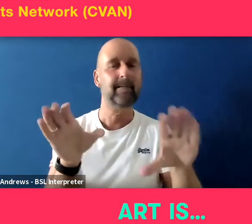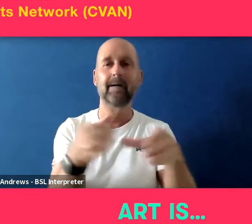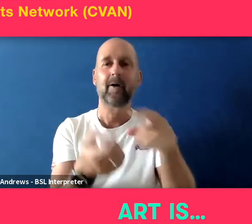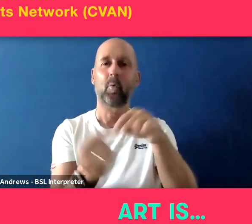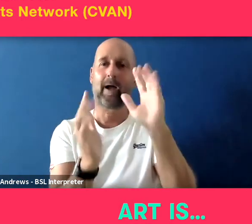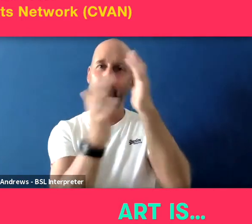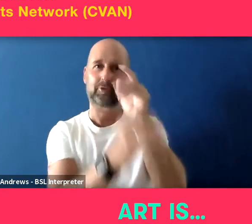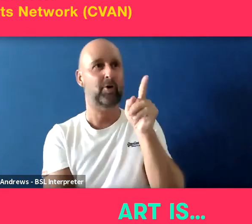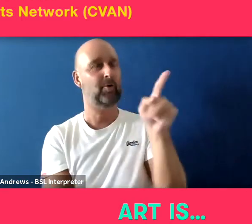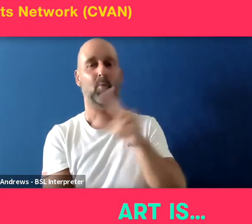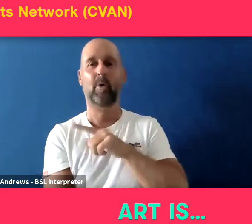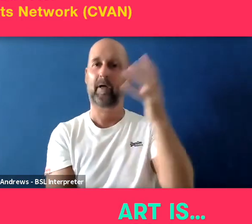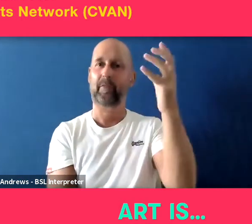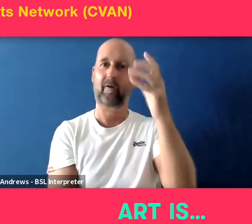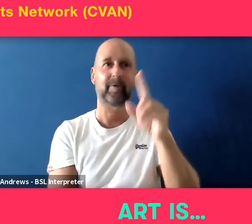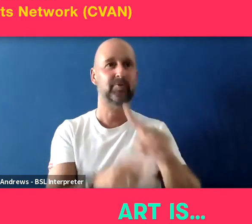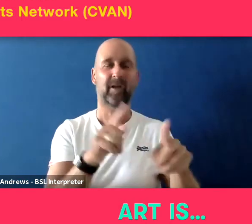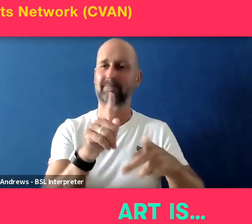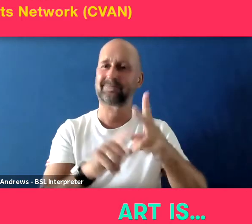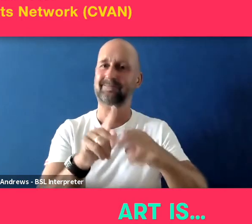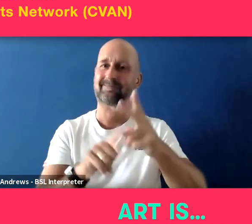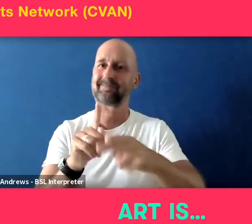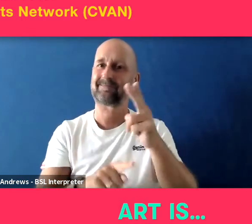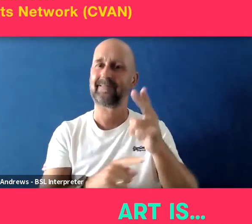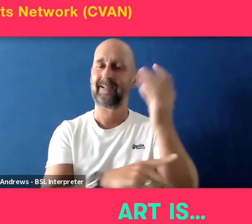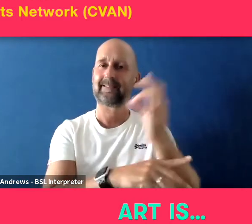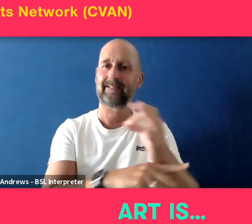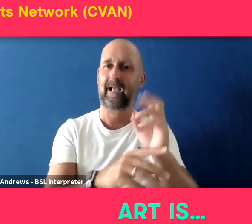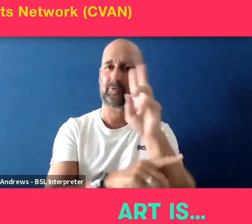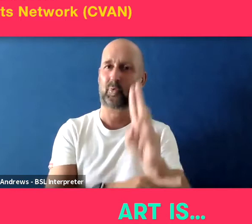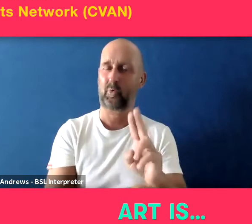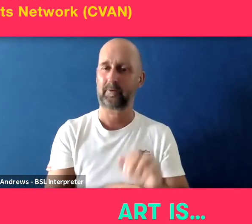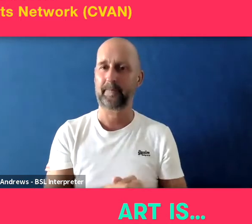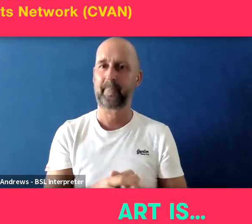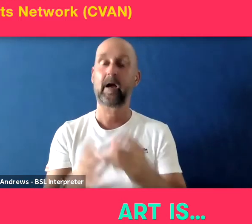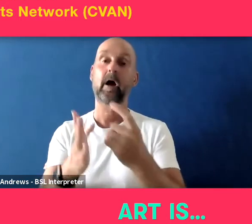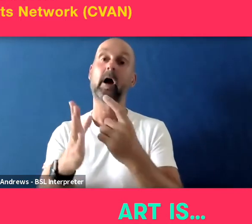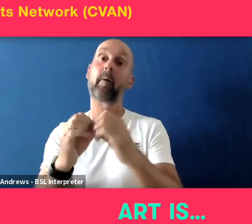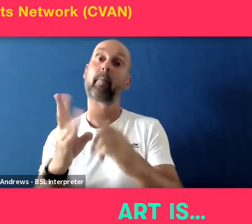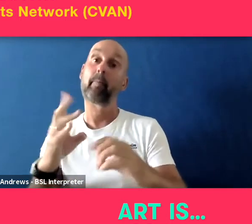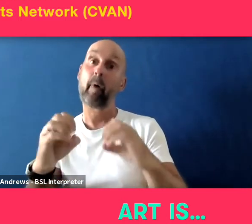diminishing the role of all the arts and design in schools. Bob and Roberta couldn't be here today